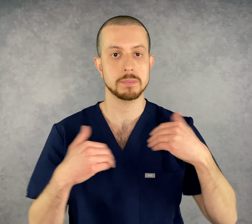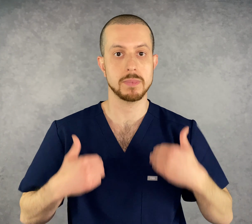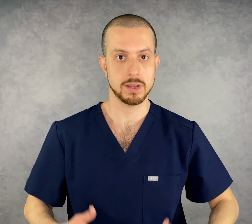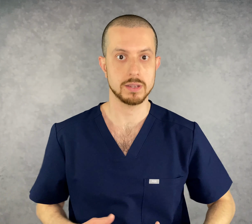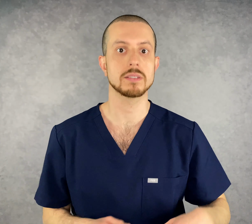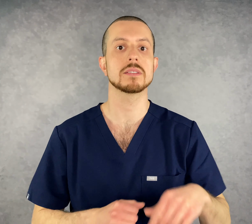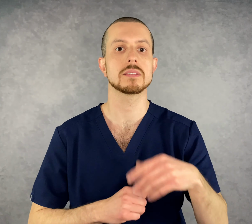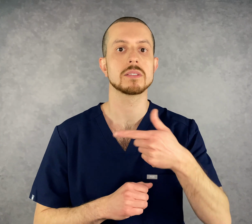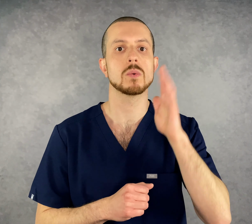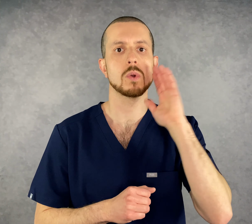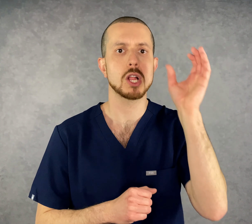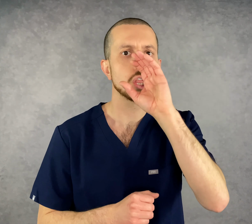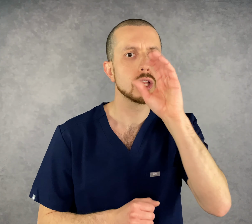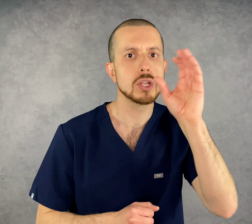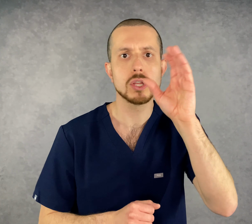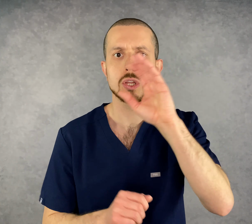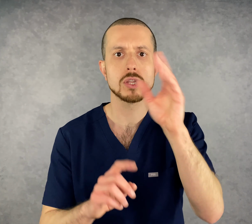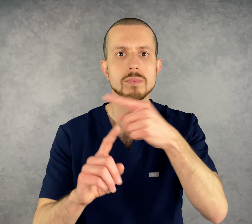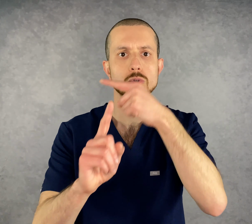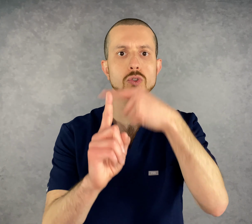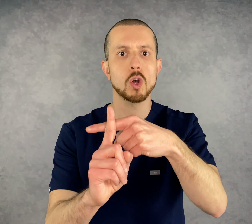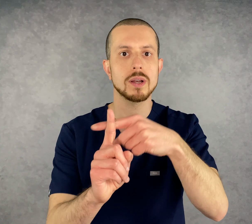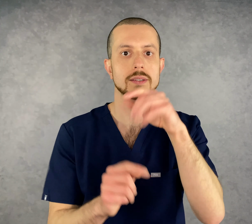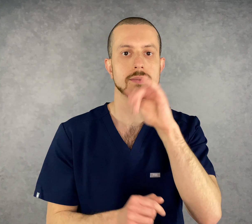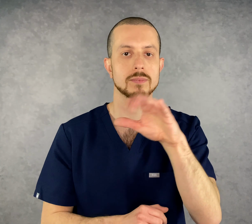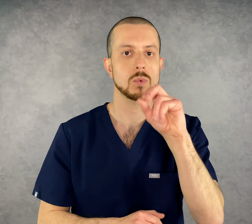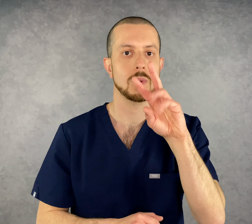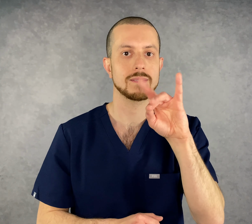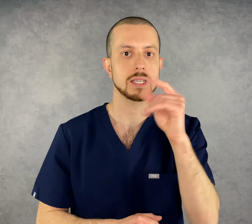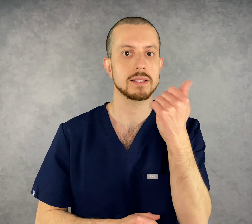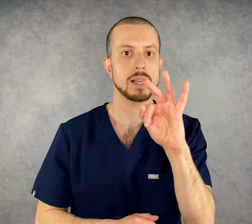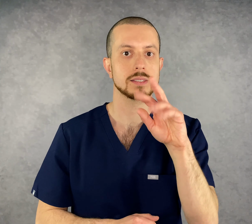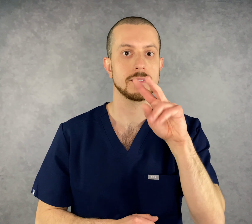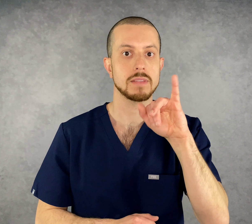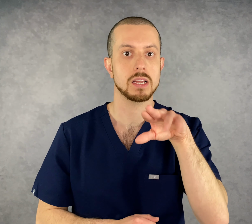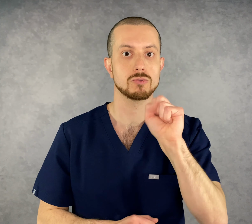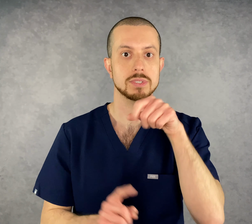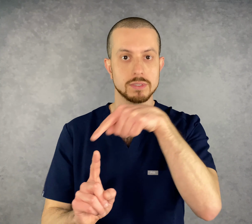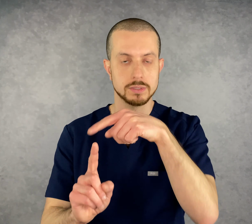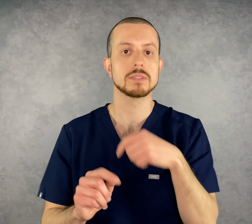They will target the virus responsible for COVID-19.